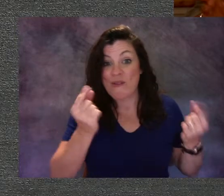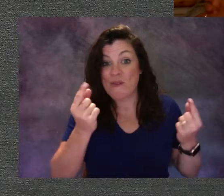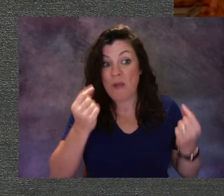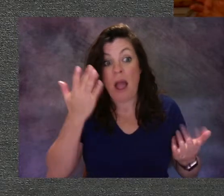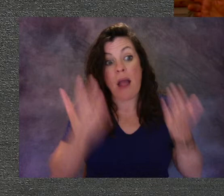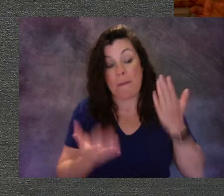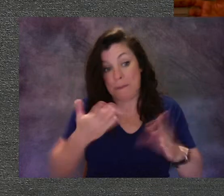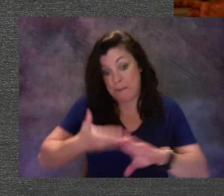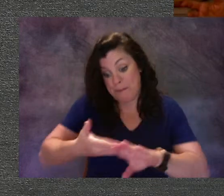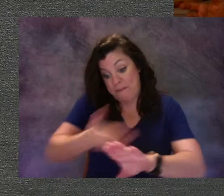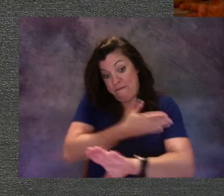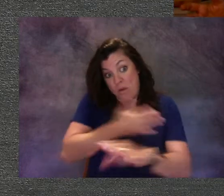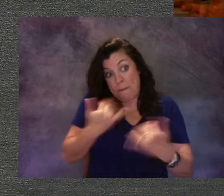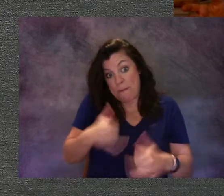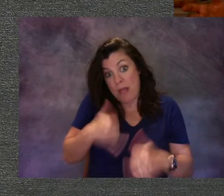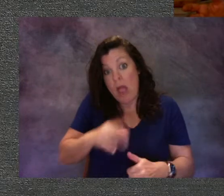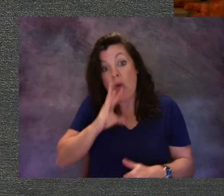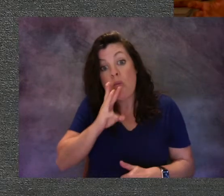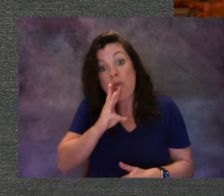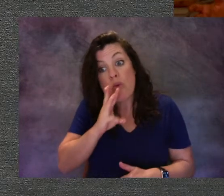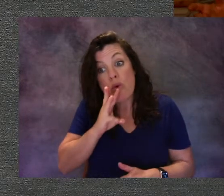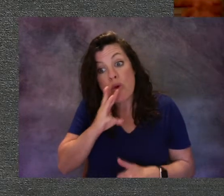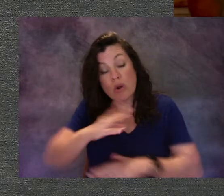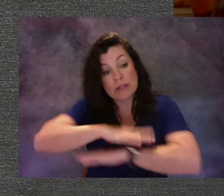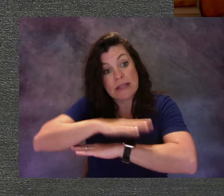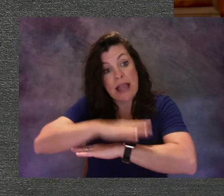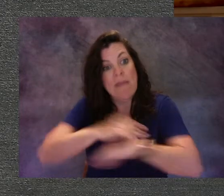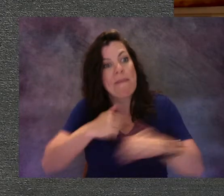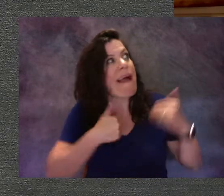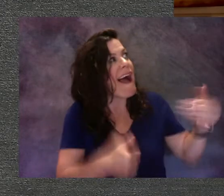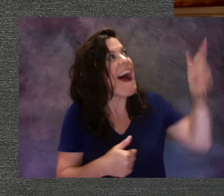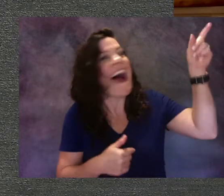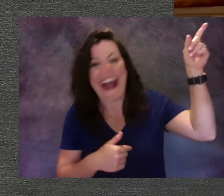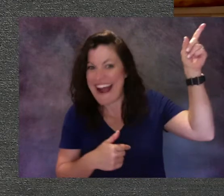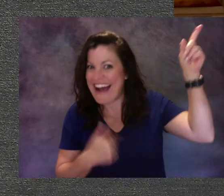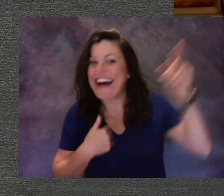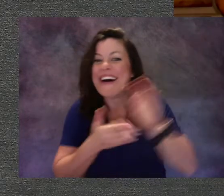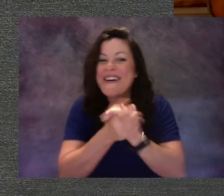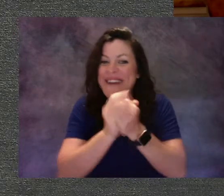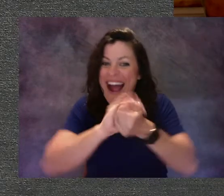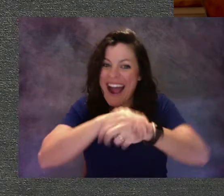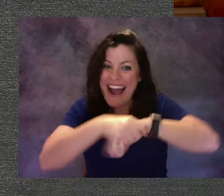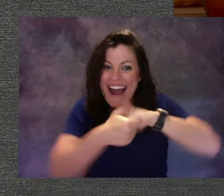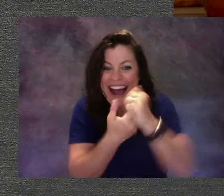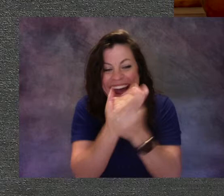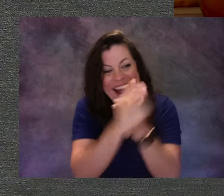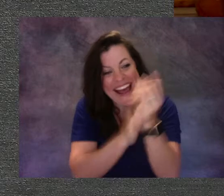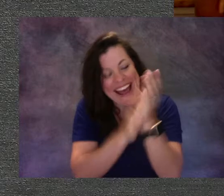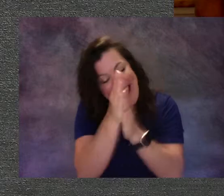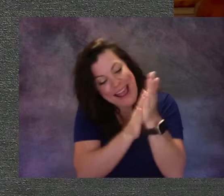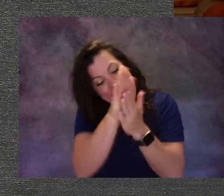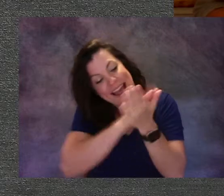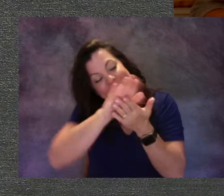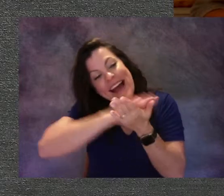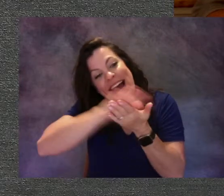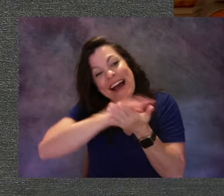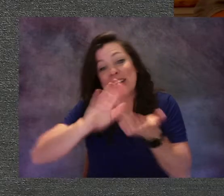wash your hands with using soap. Say, "Oh, I'm gonna wash my hands first, gonna get the germs off. 'Cause I'm gonna have good manners